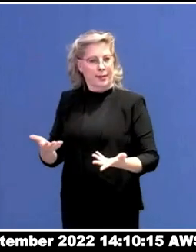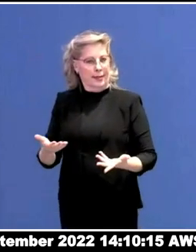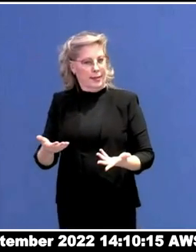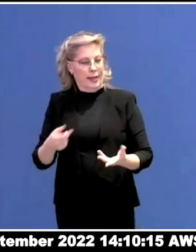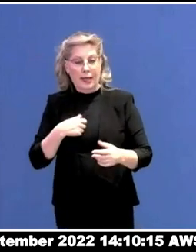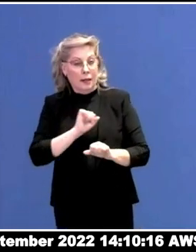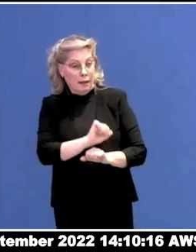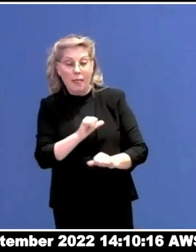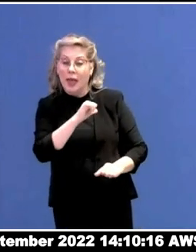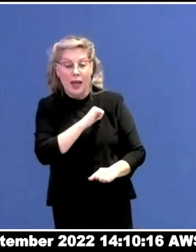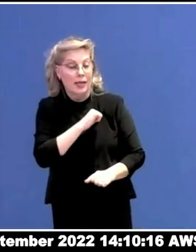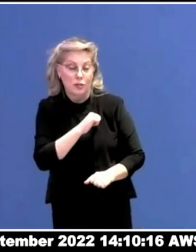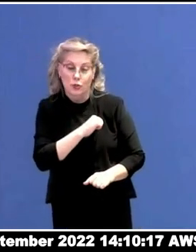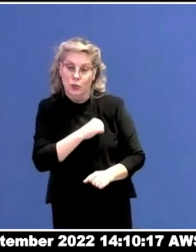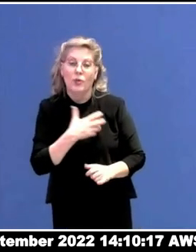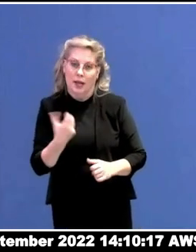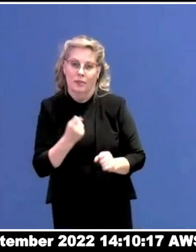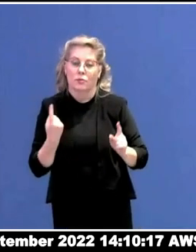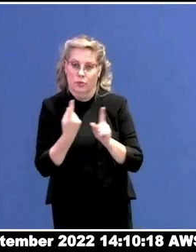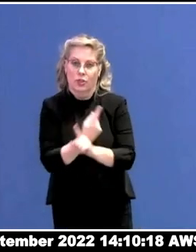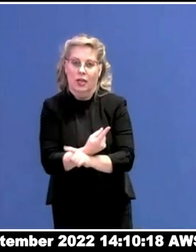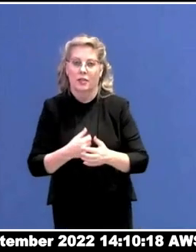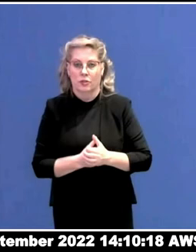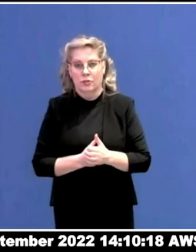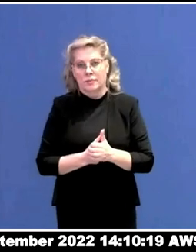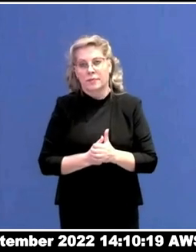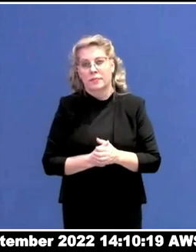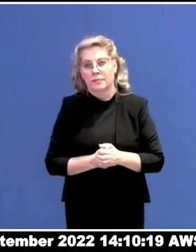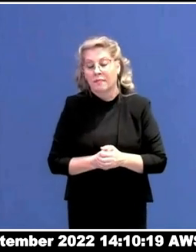If that's included in your recommendations, we really can push for change on the ground